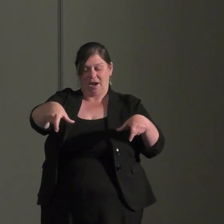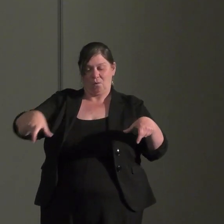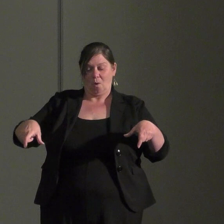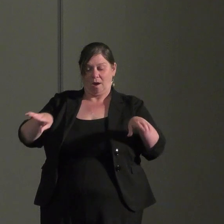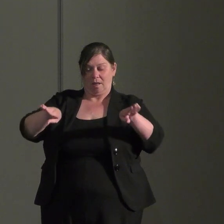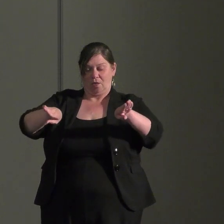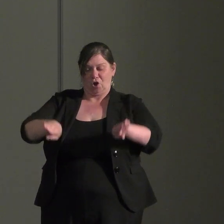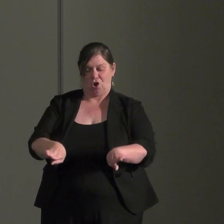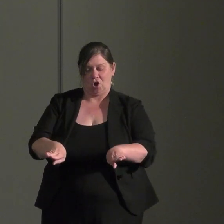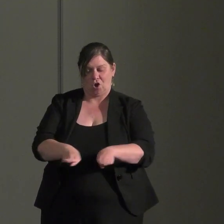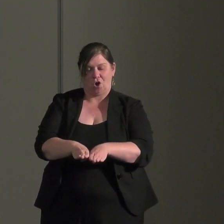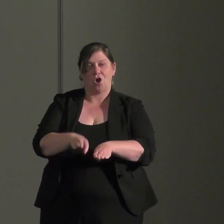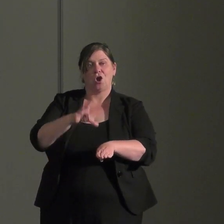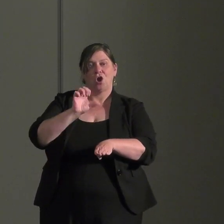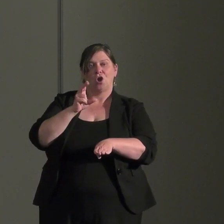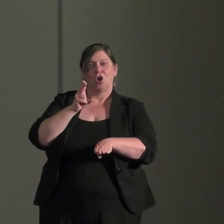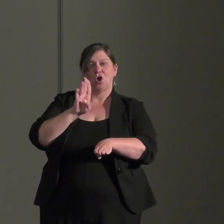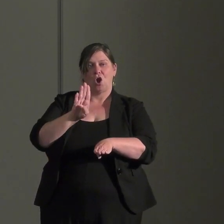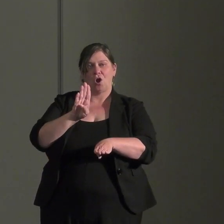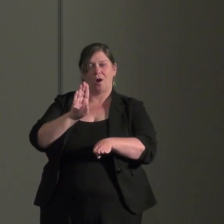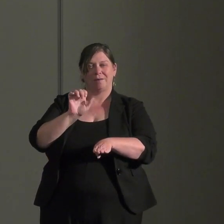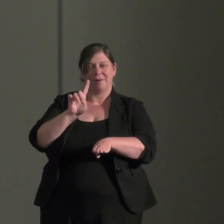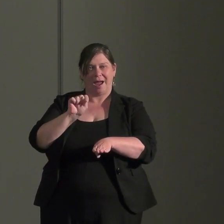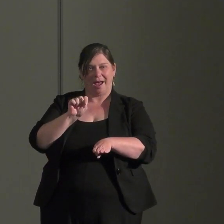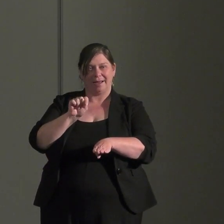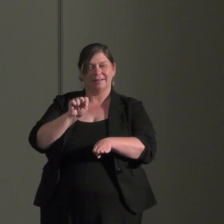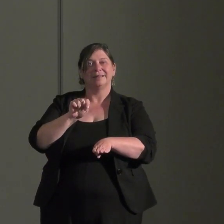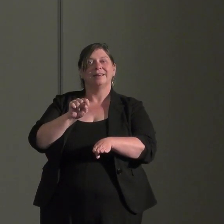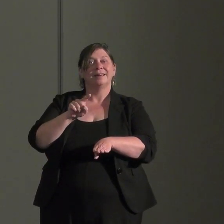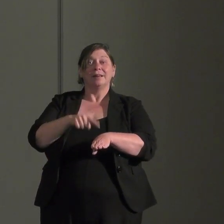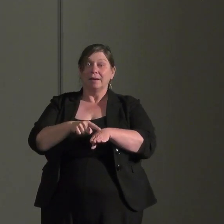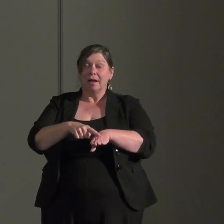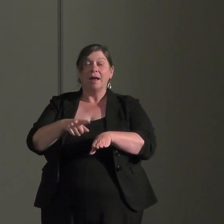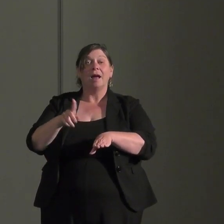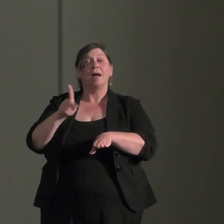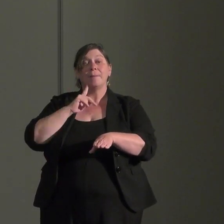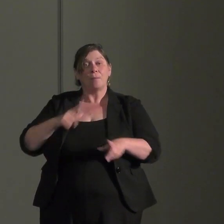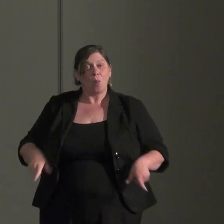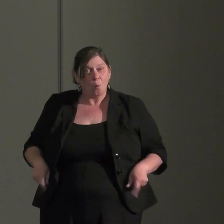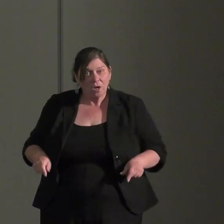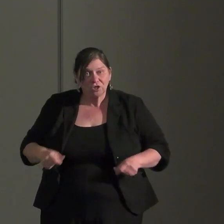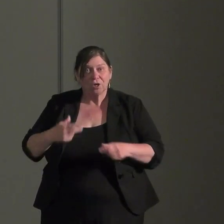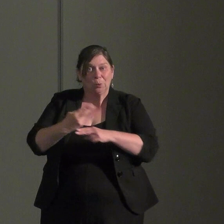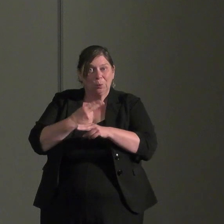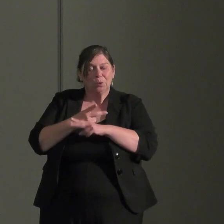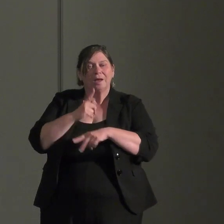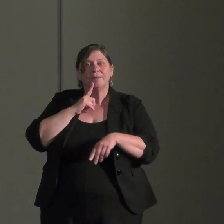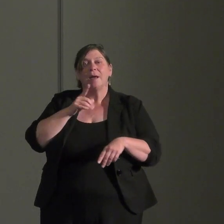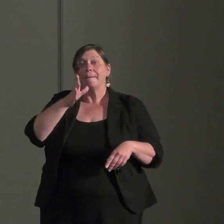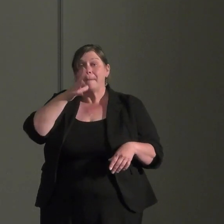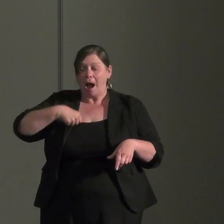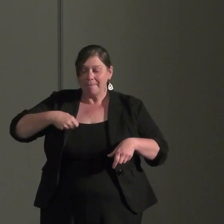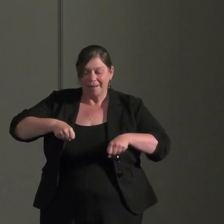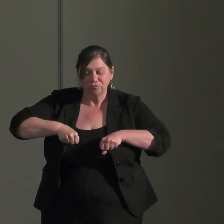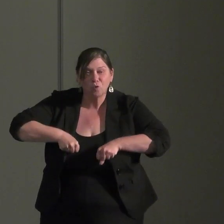yes people with wheelchairs and moms and bicycles and skateboards or anything of that nature that